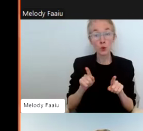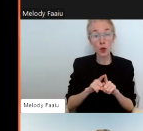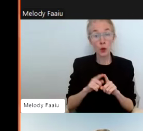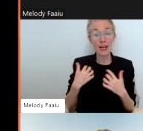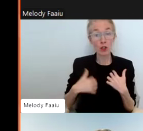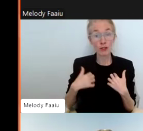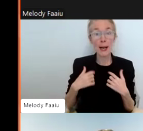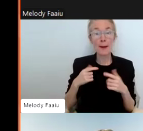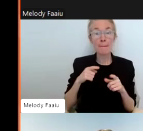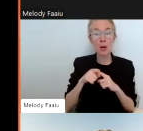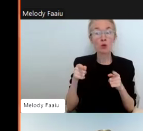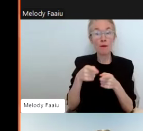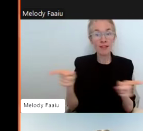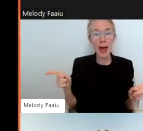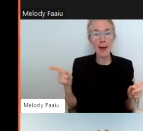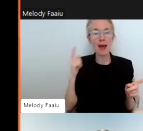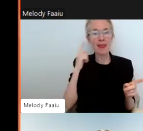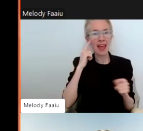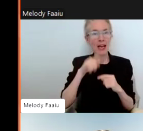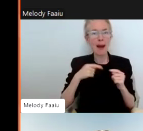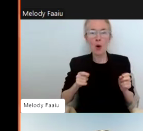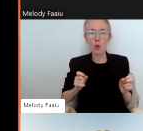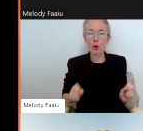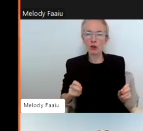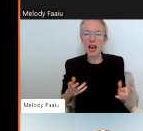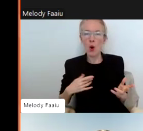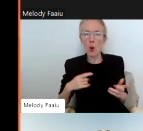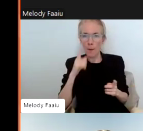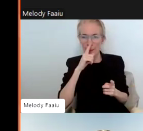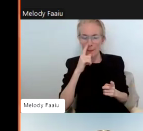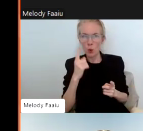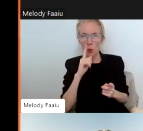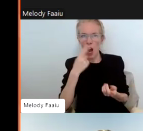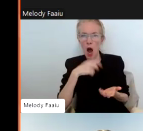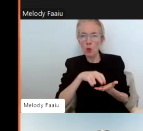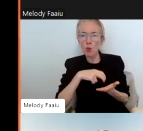other impairments, vision, hearing, cognitive, are largely ignored